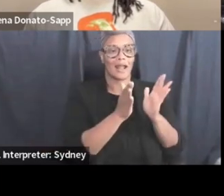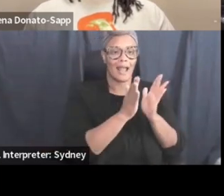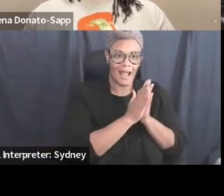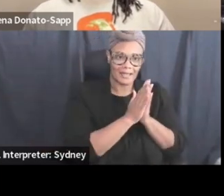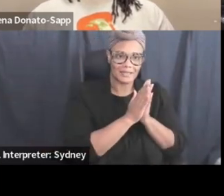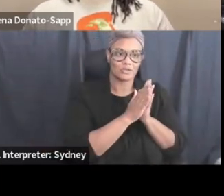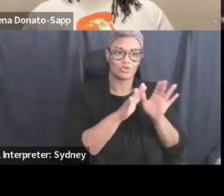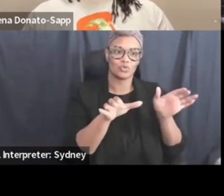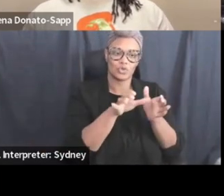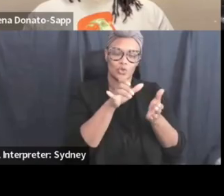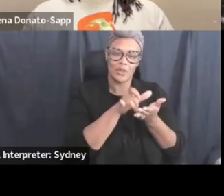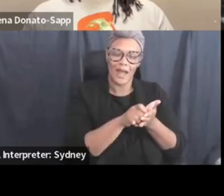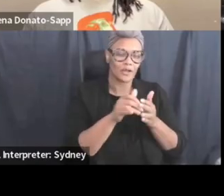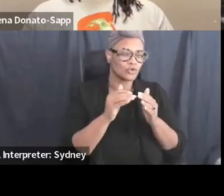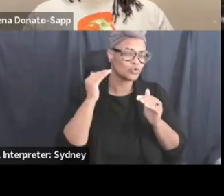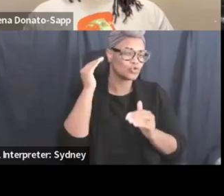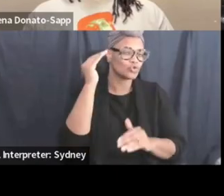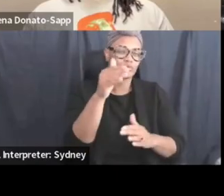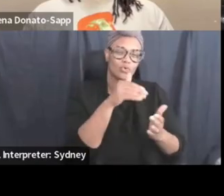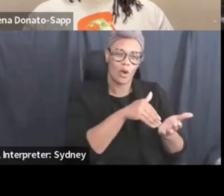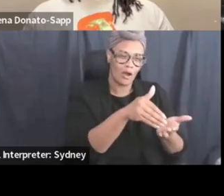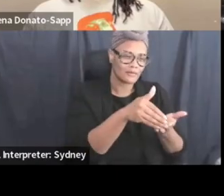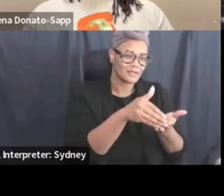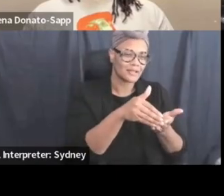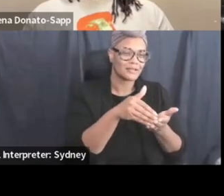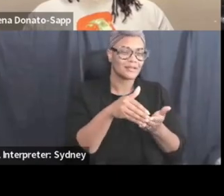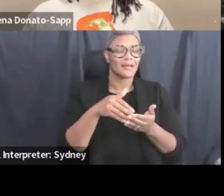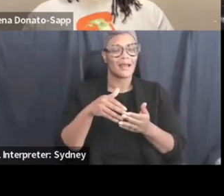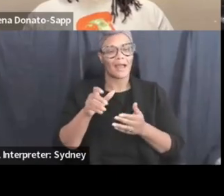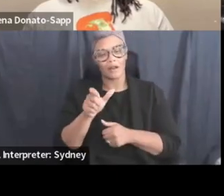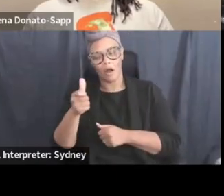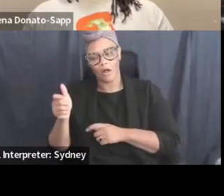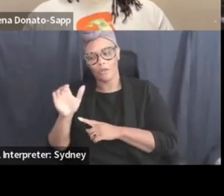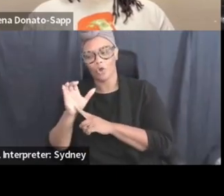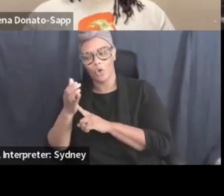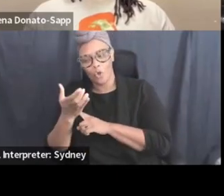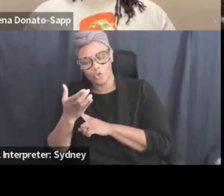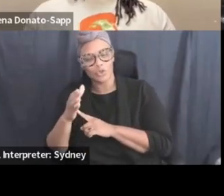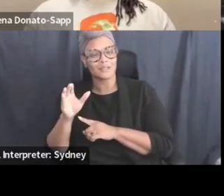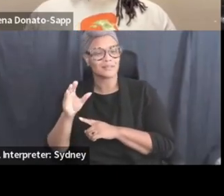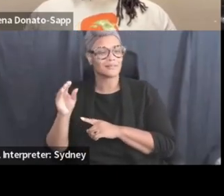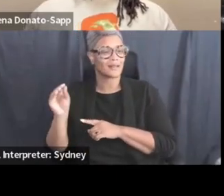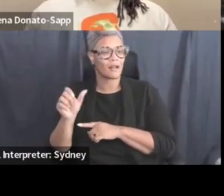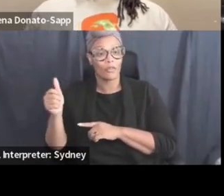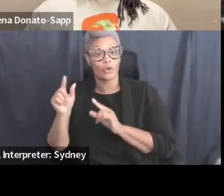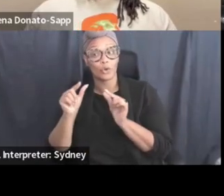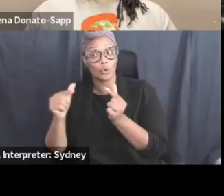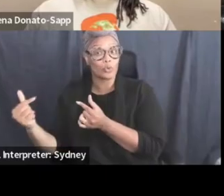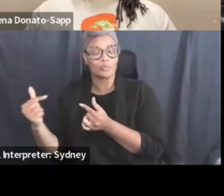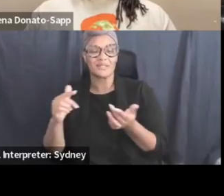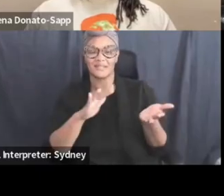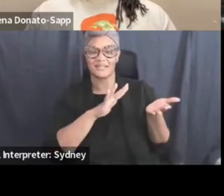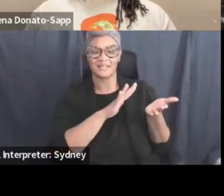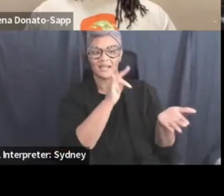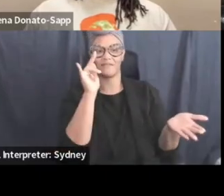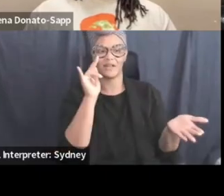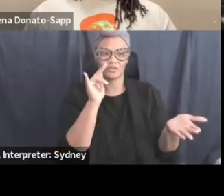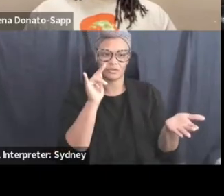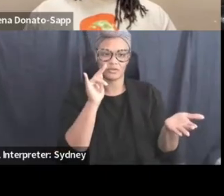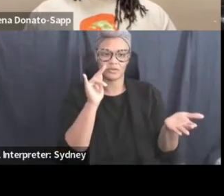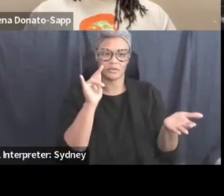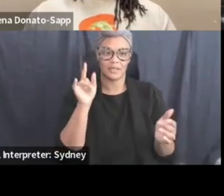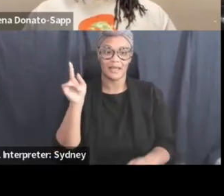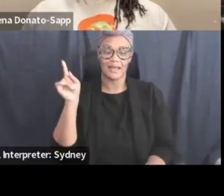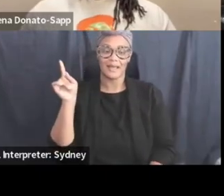many cultures and ethnic groups. Um these groups may need to see you being vulnerable first.